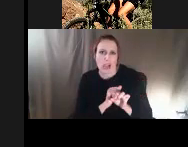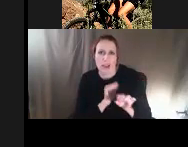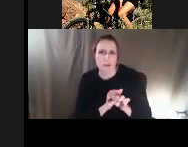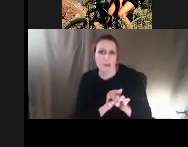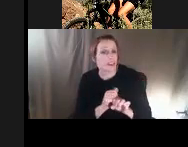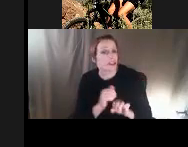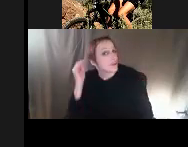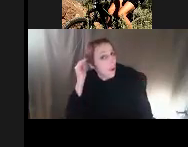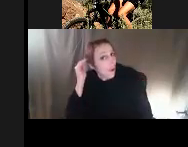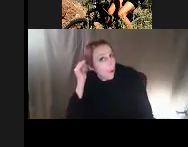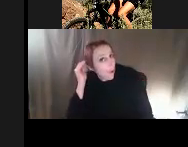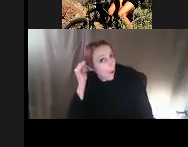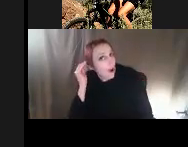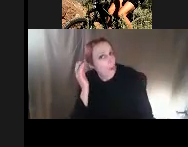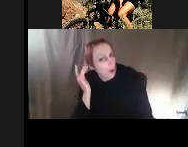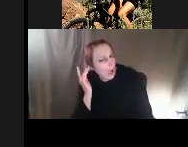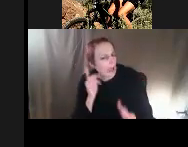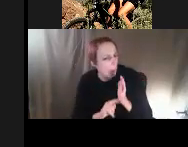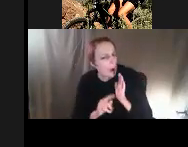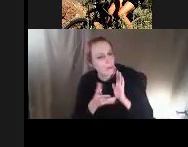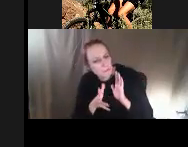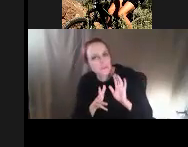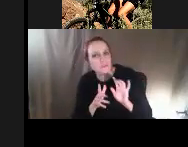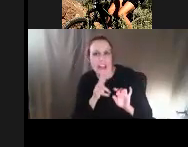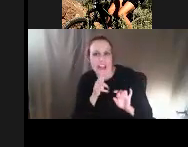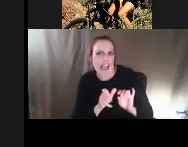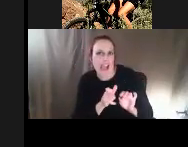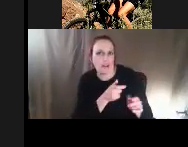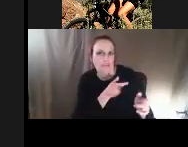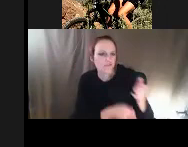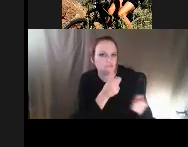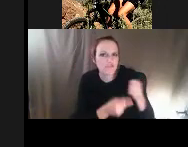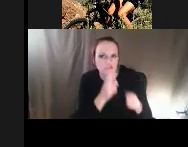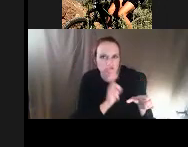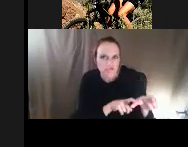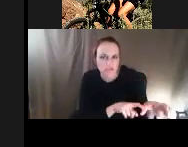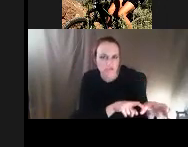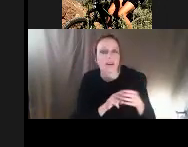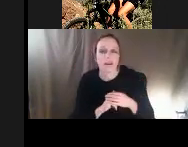this and not... I mean, yes, we please hear me. I'm still going to always ask you to learn from the